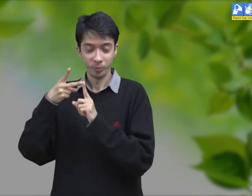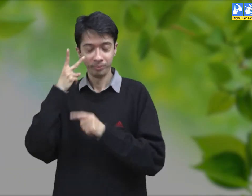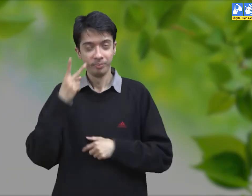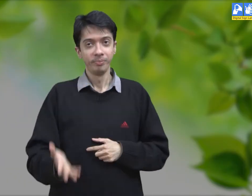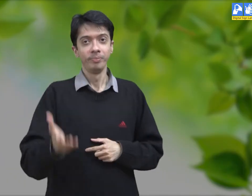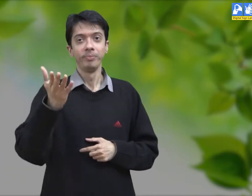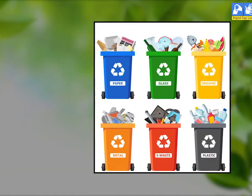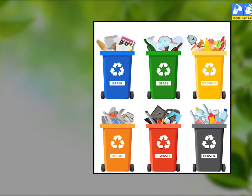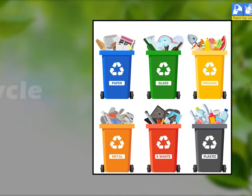Let's look at the next point.